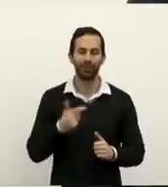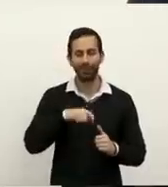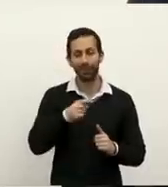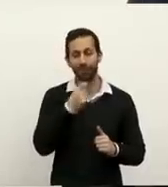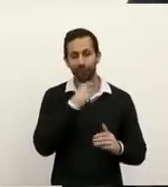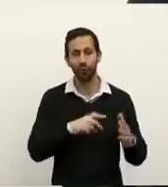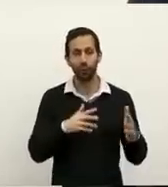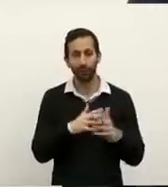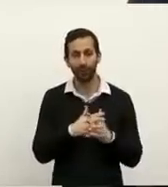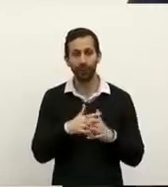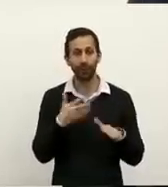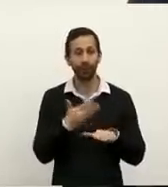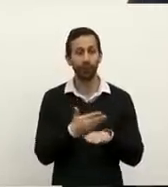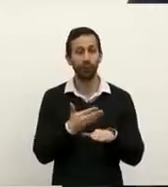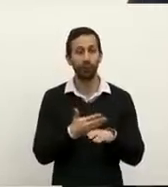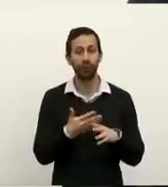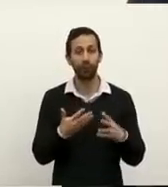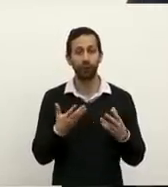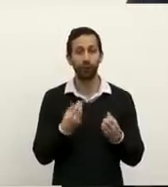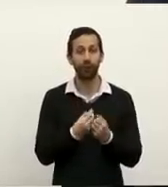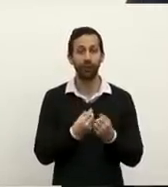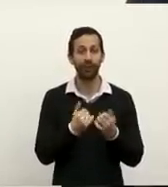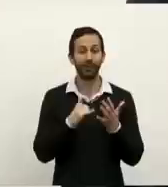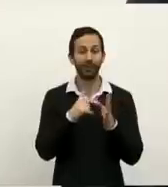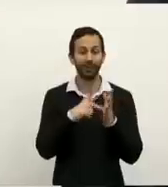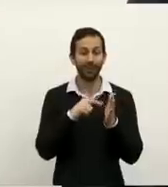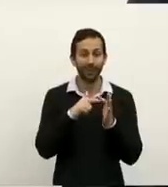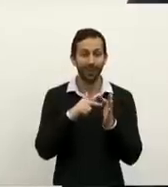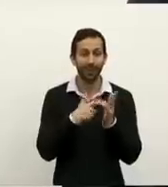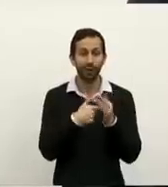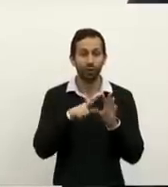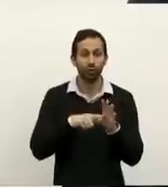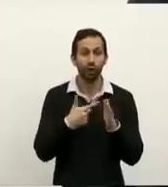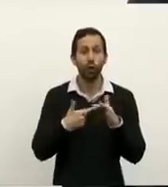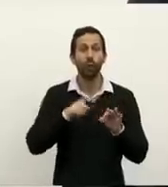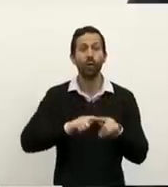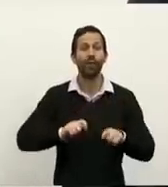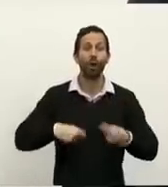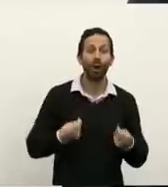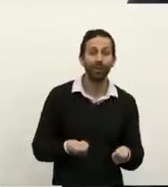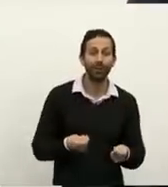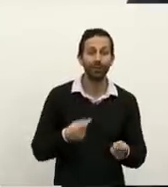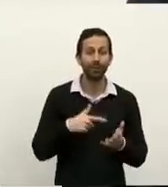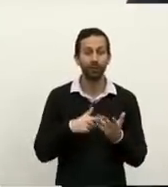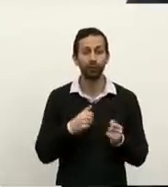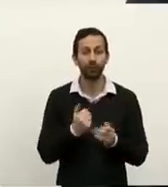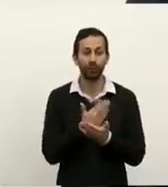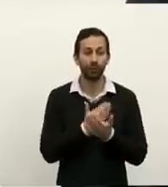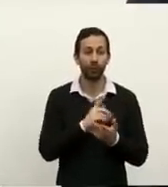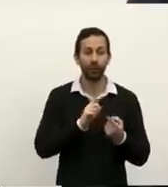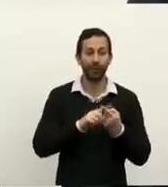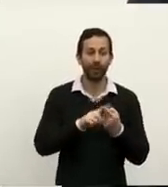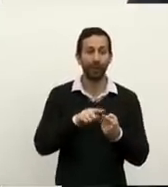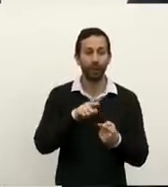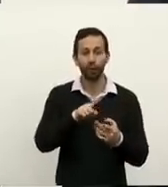working with our state and territory equipment providers and other big providers, to maintain some of those connections